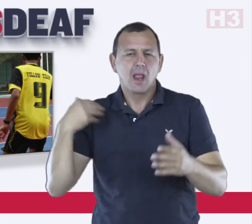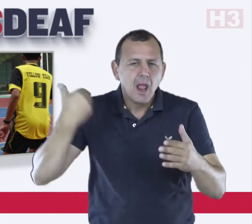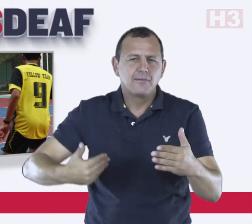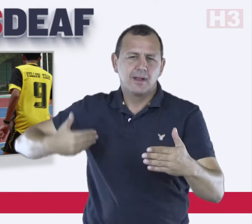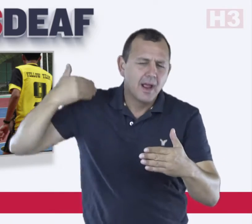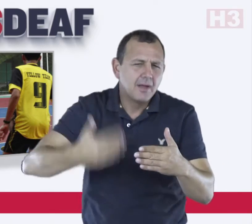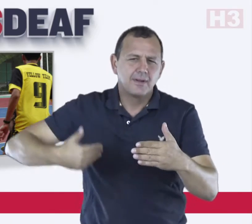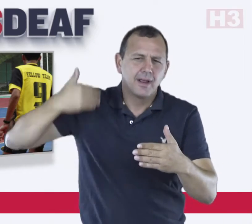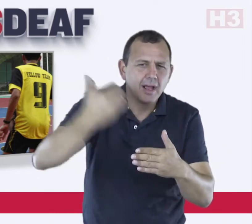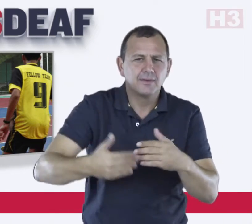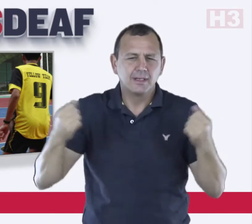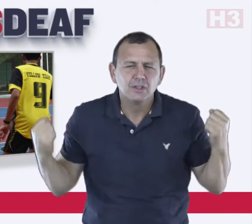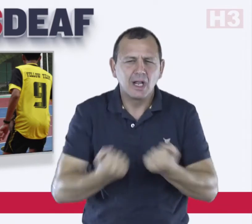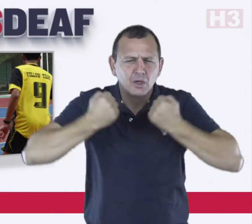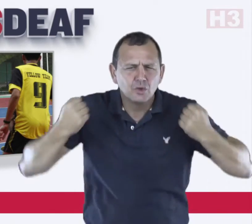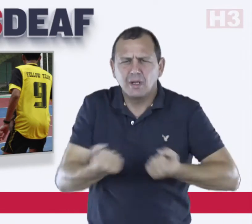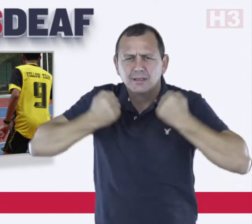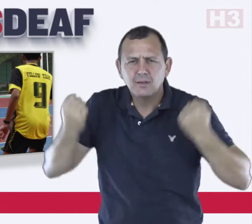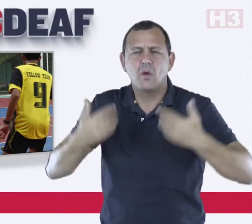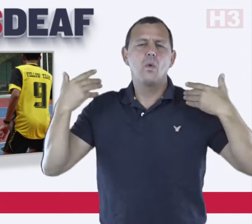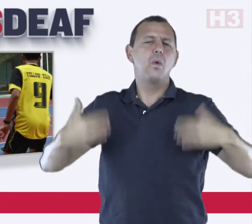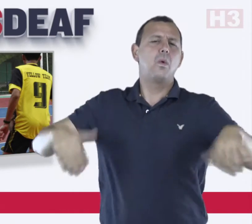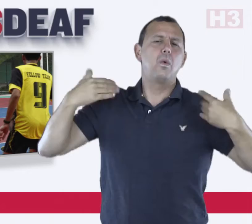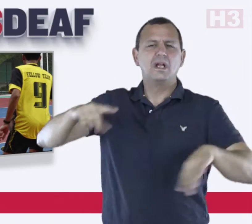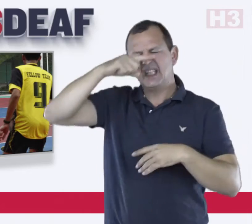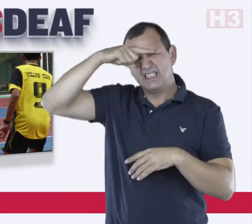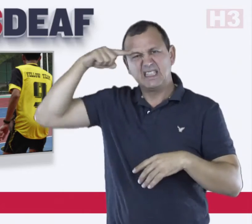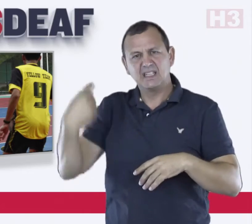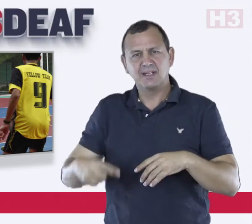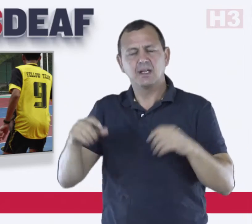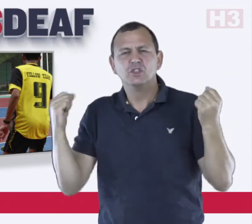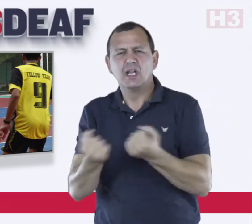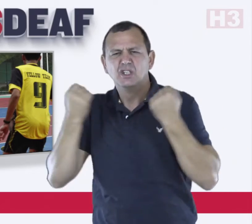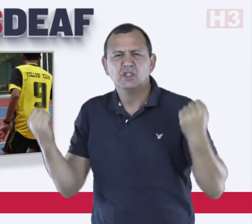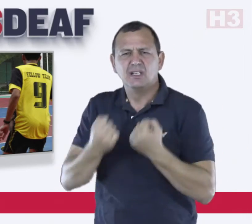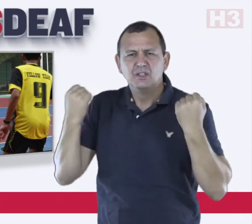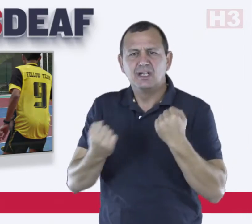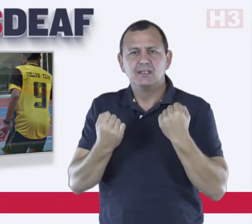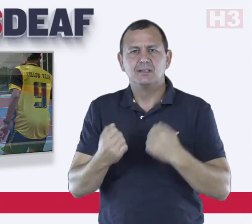Daily routine was hard on the players.